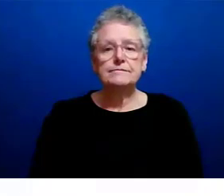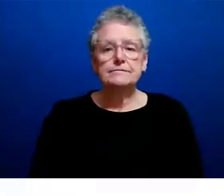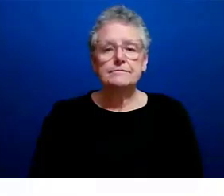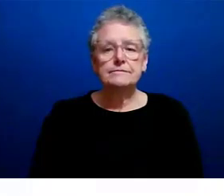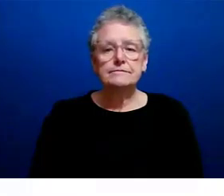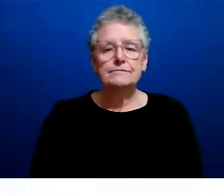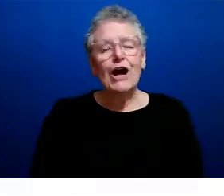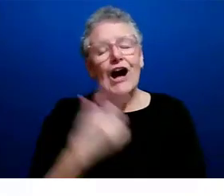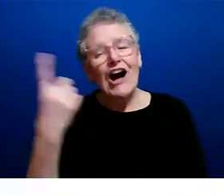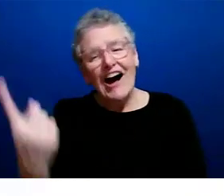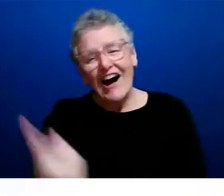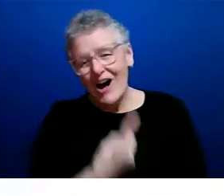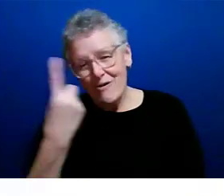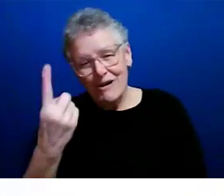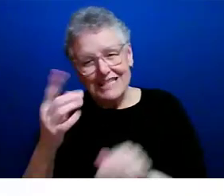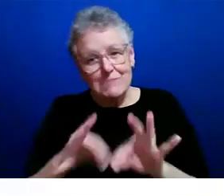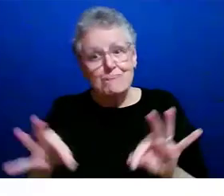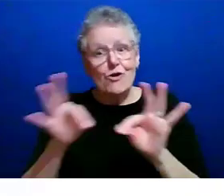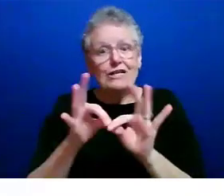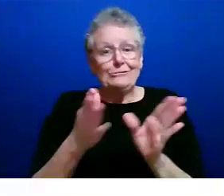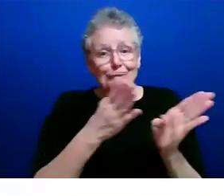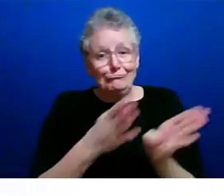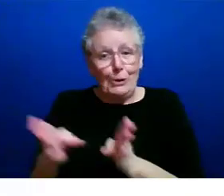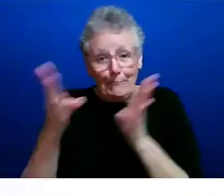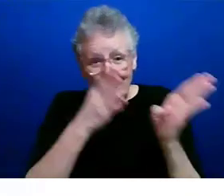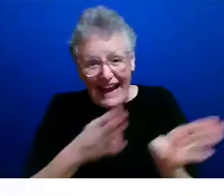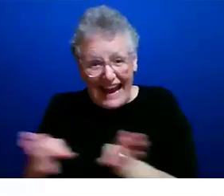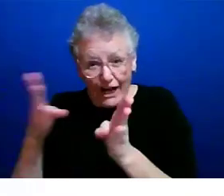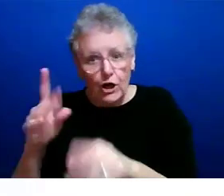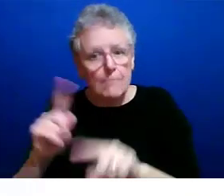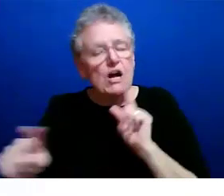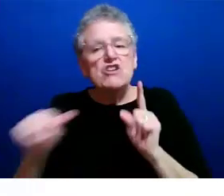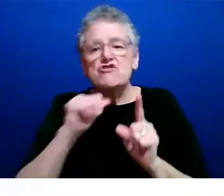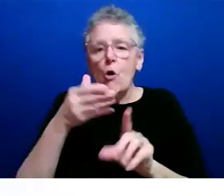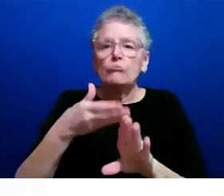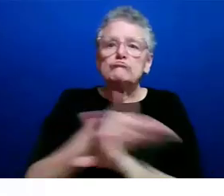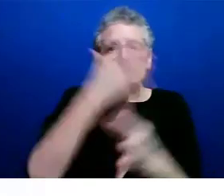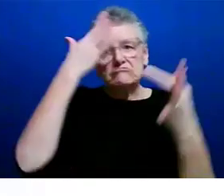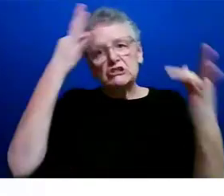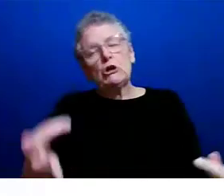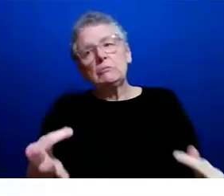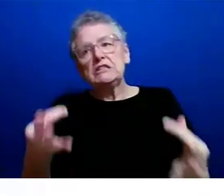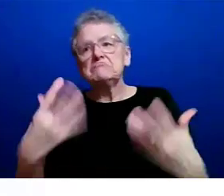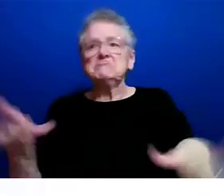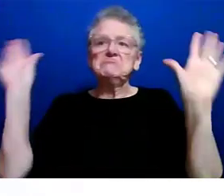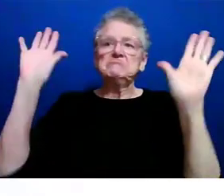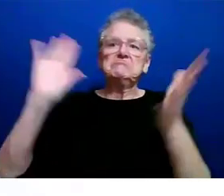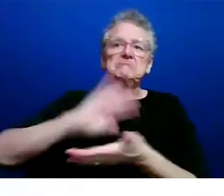It is always important to prepare, but not predetermine.